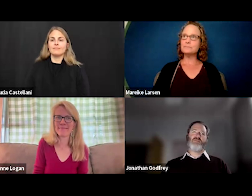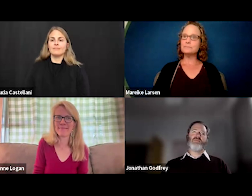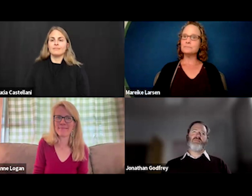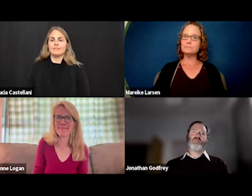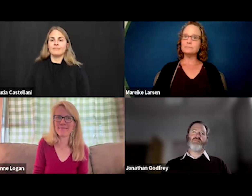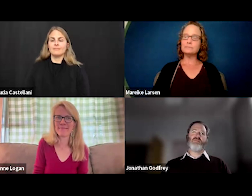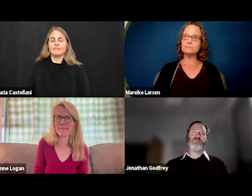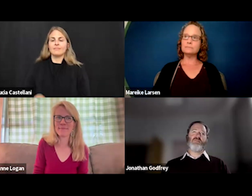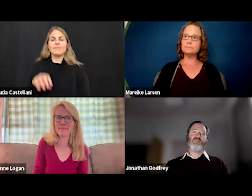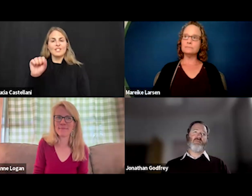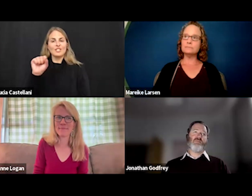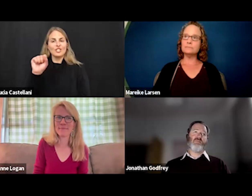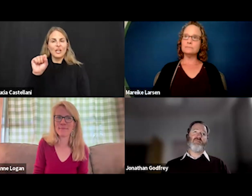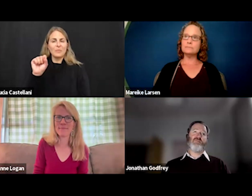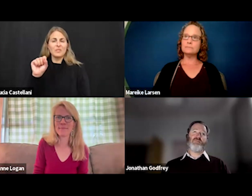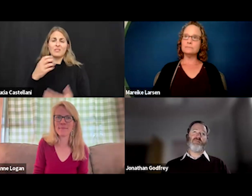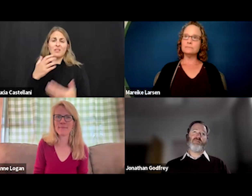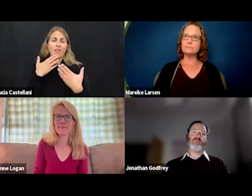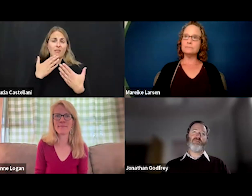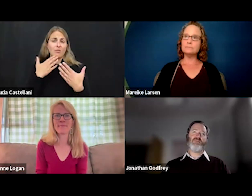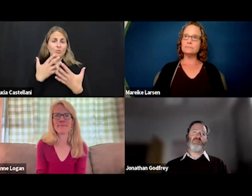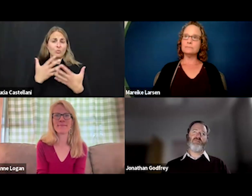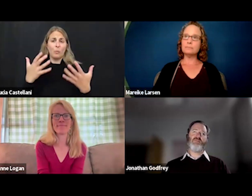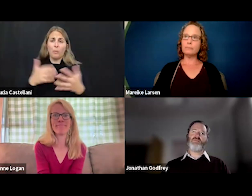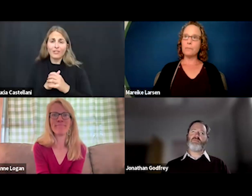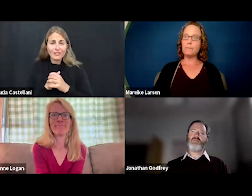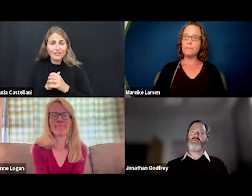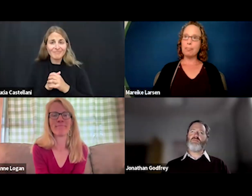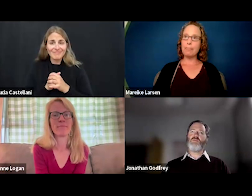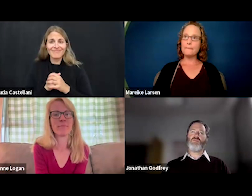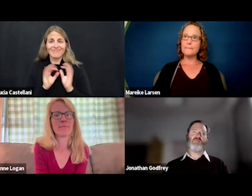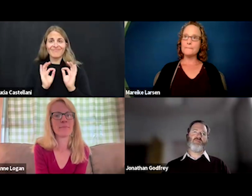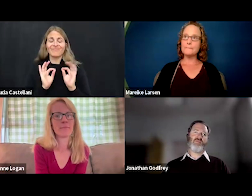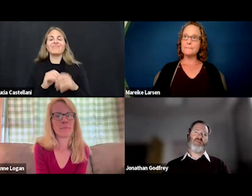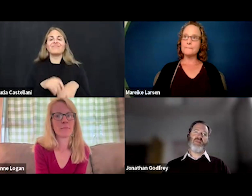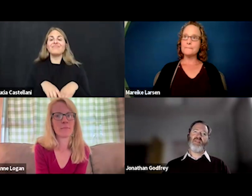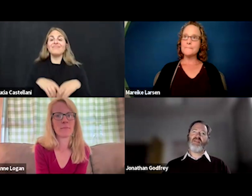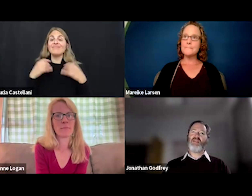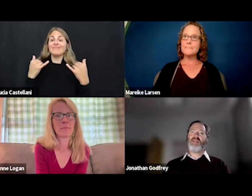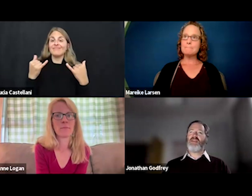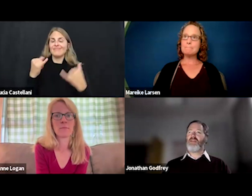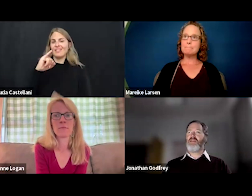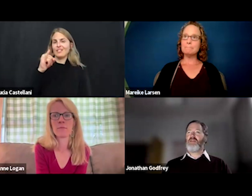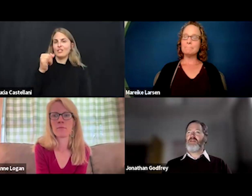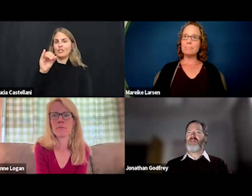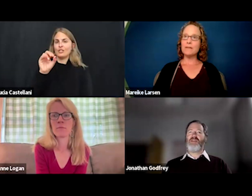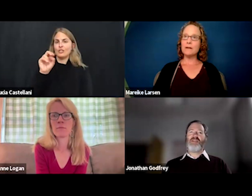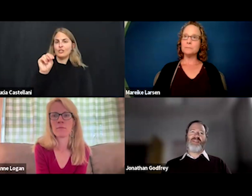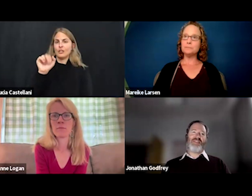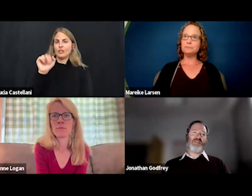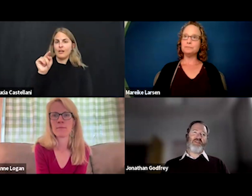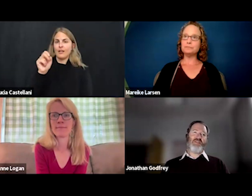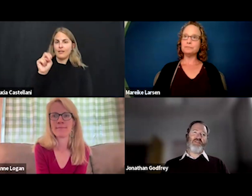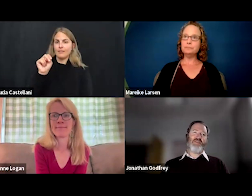Thank you so much, Anne. Let's move on to Jonathan's lightning talk.